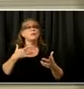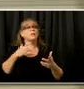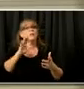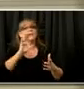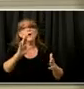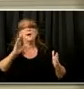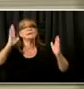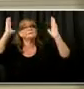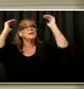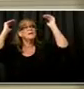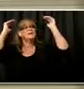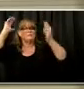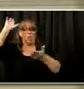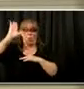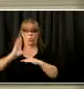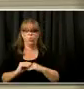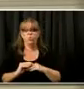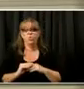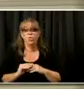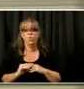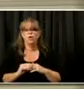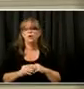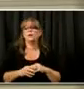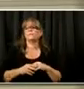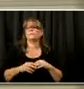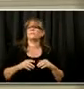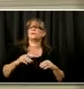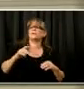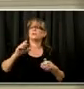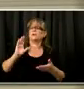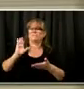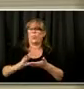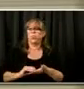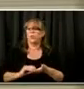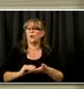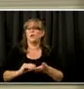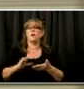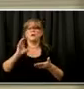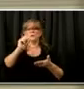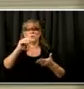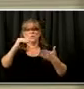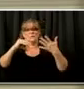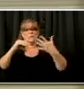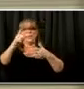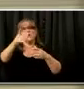about themselves and that learning maintains its enjoyability things will get better but